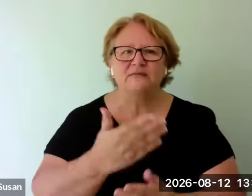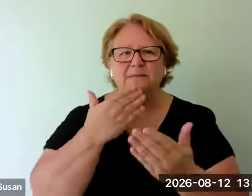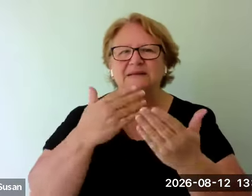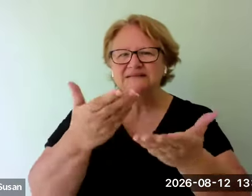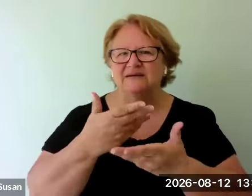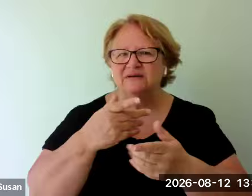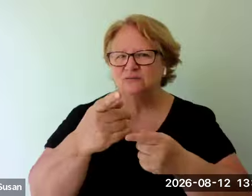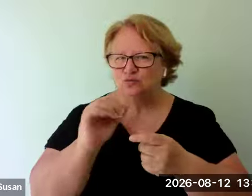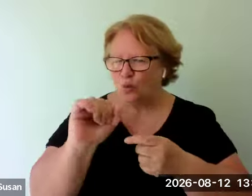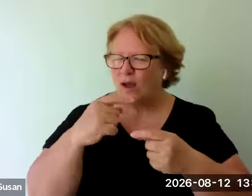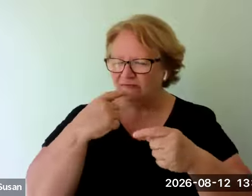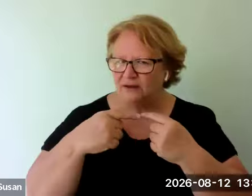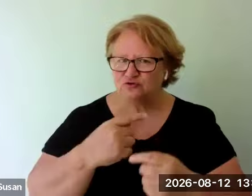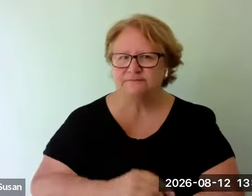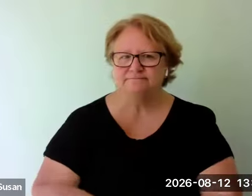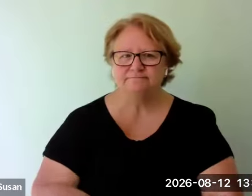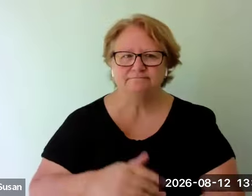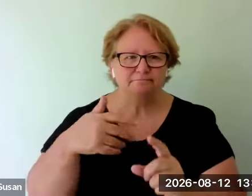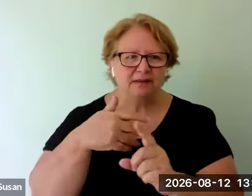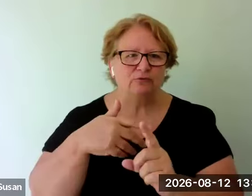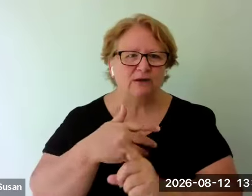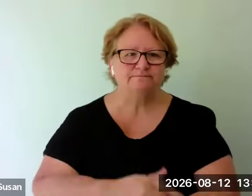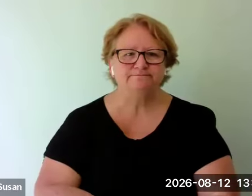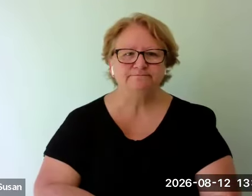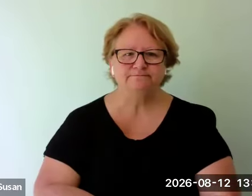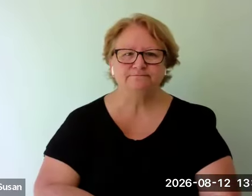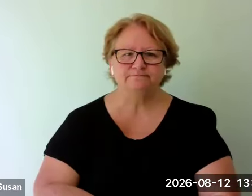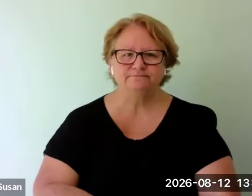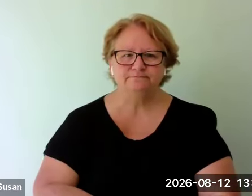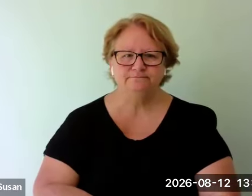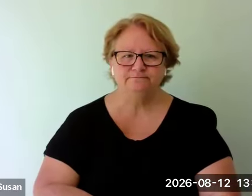career progression. Yes. Those things will absolutely be